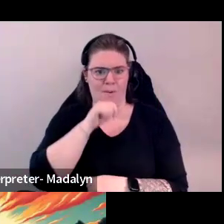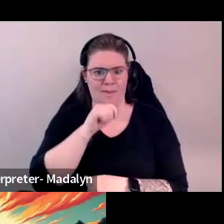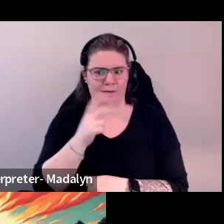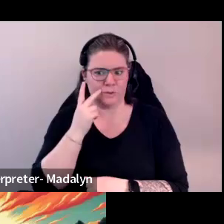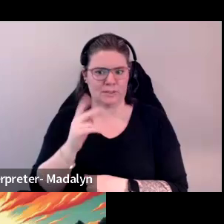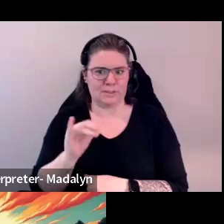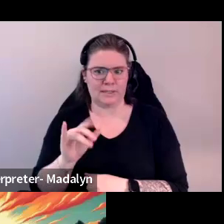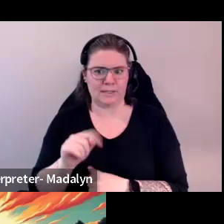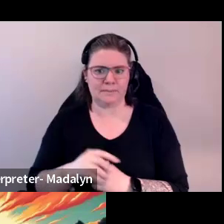Don Dew: App.